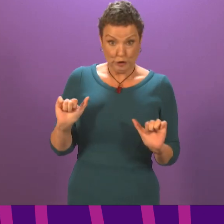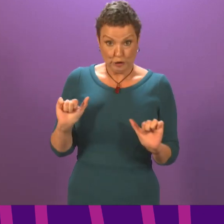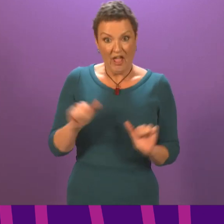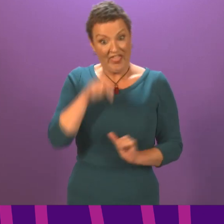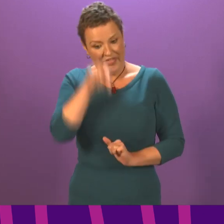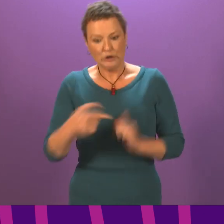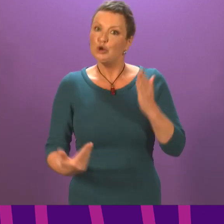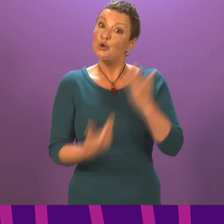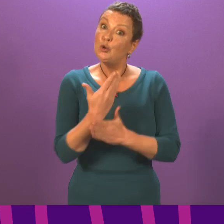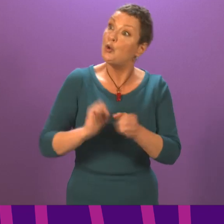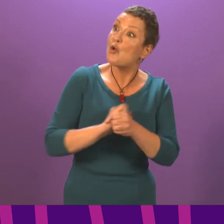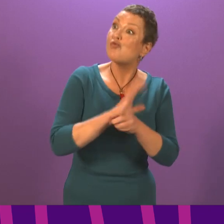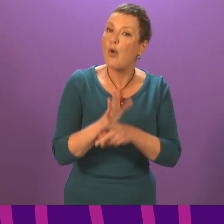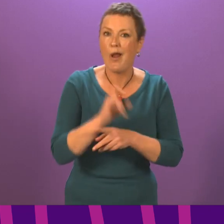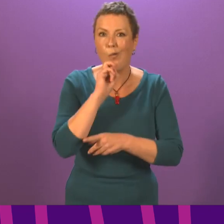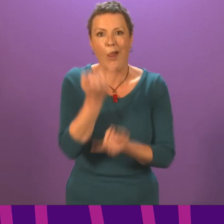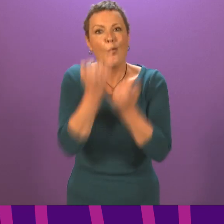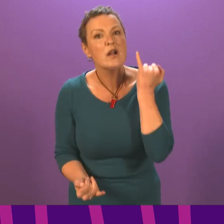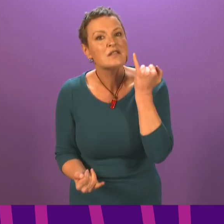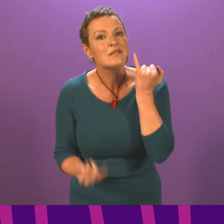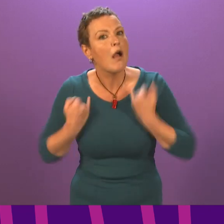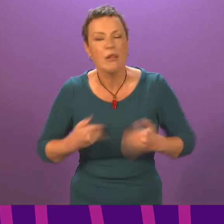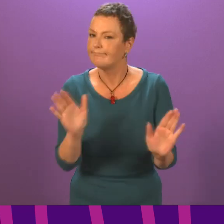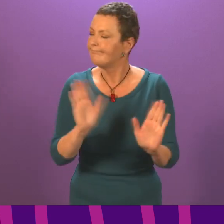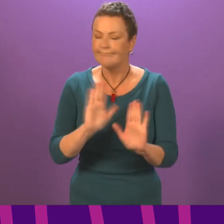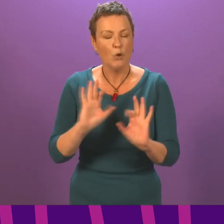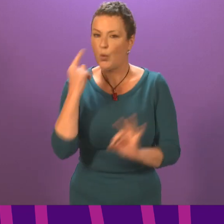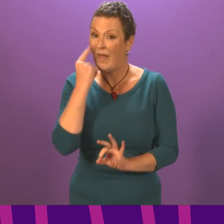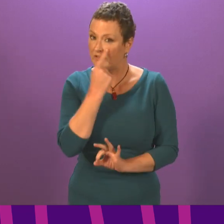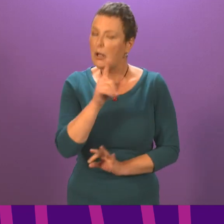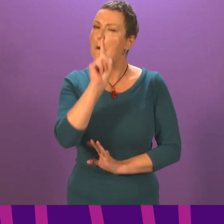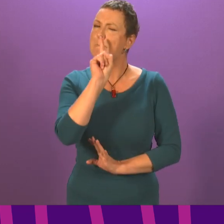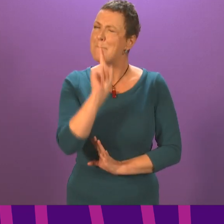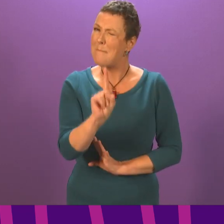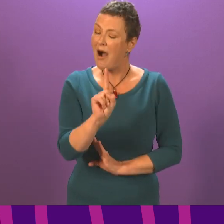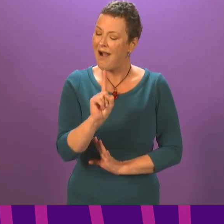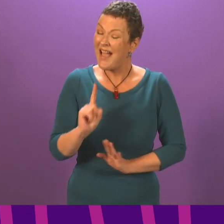cause more serious illness in people. Although the initial analysis of it suggests that it